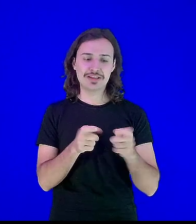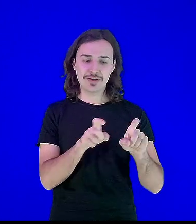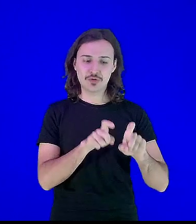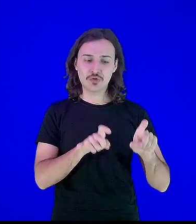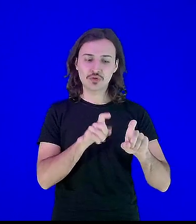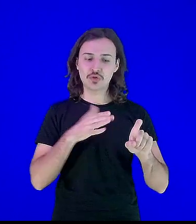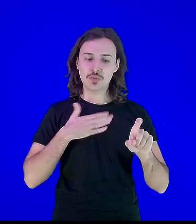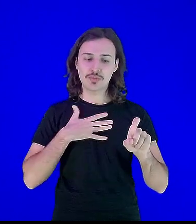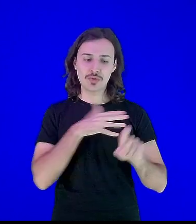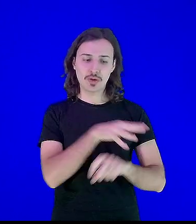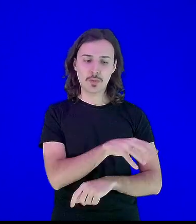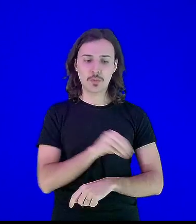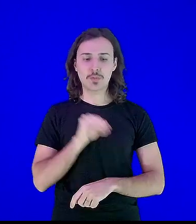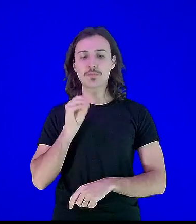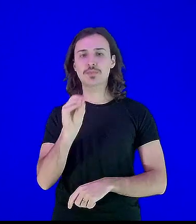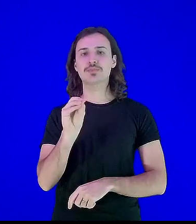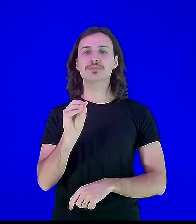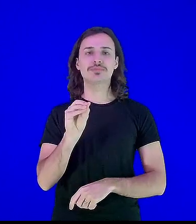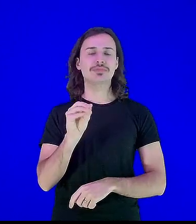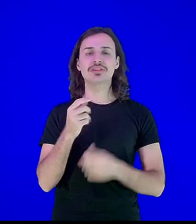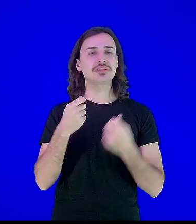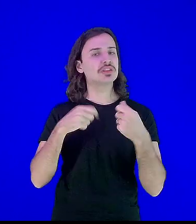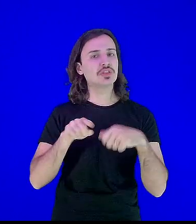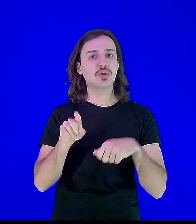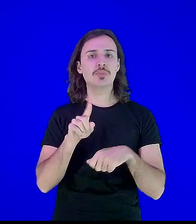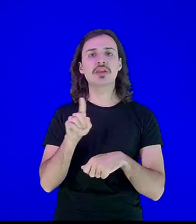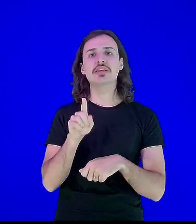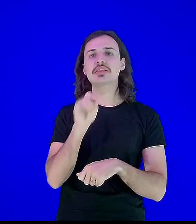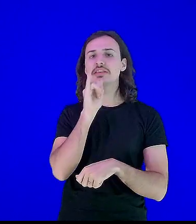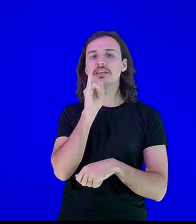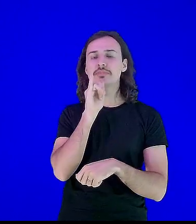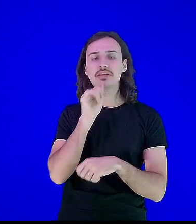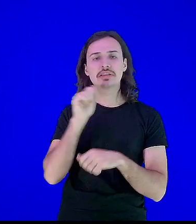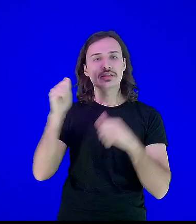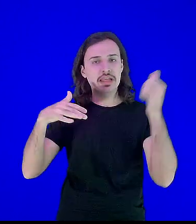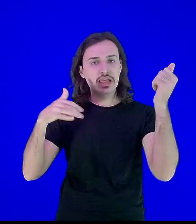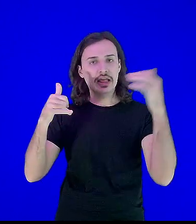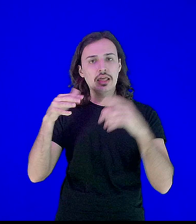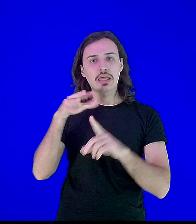because you will not have to wait for it to go to Sign Puddle and then go back